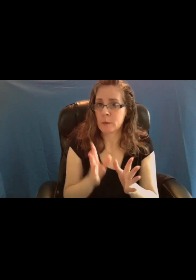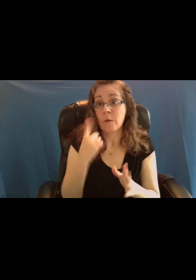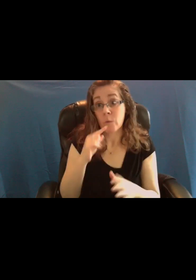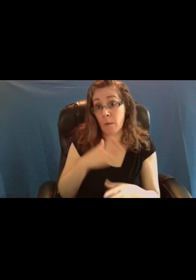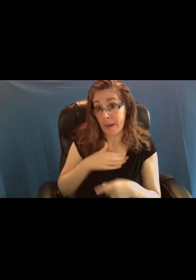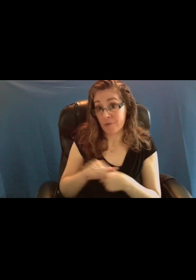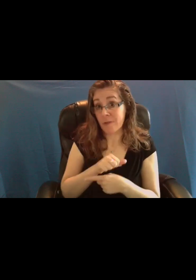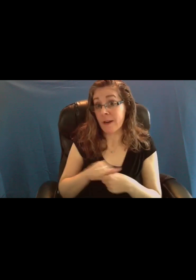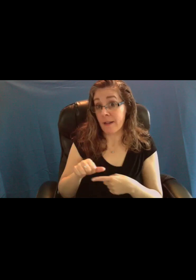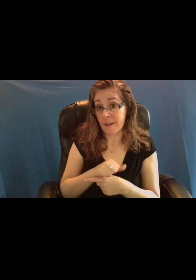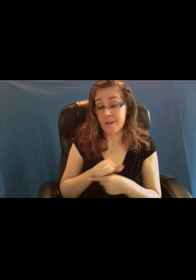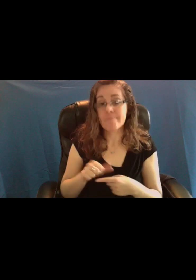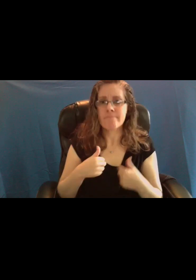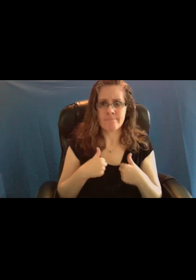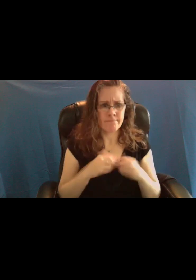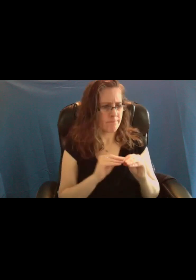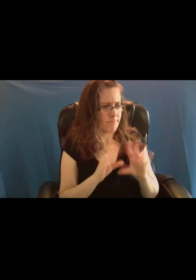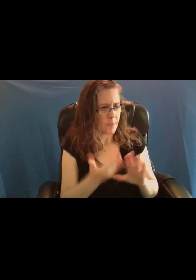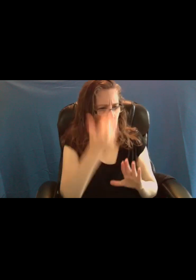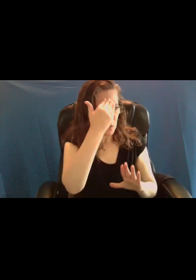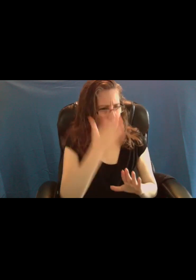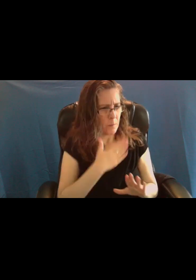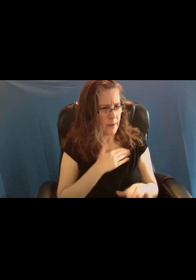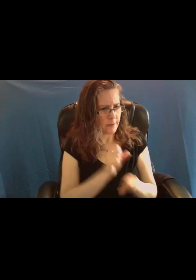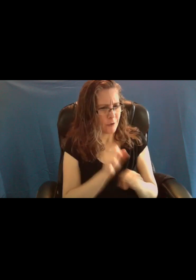so that I was very clear on what my job responsibilities are. But in